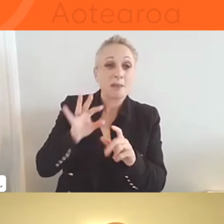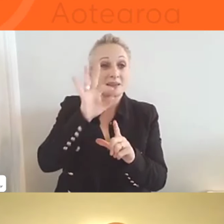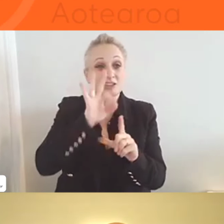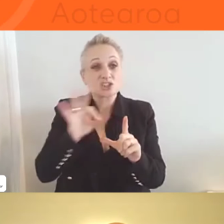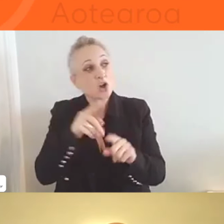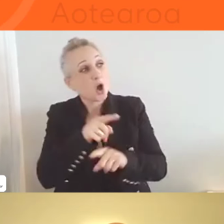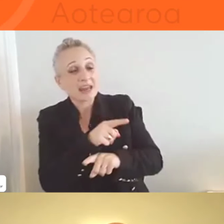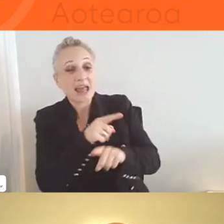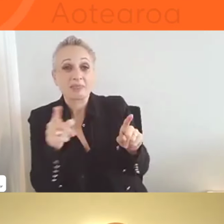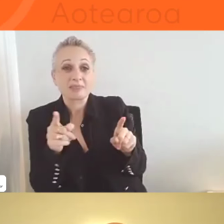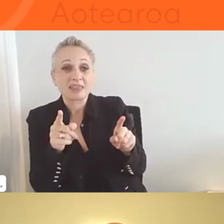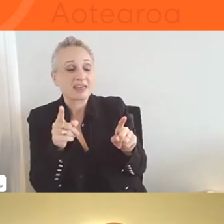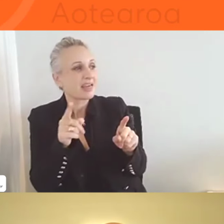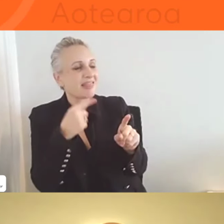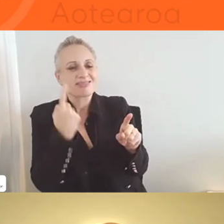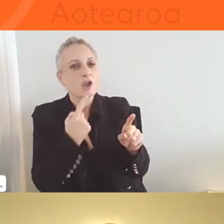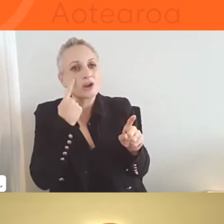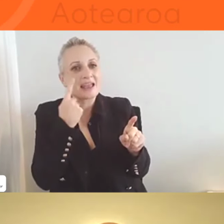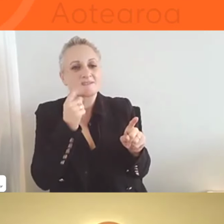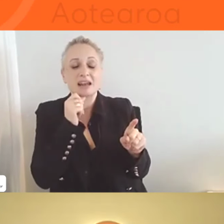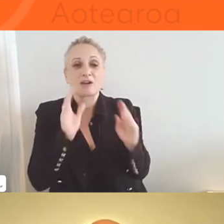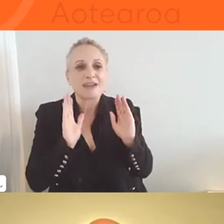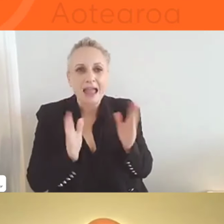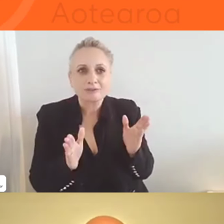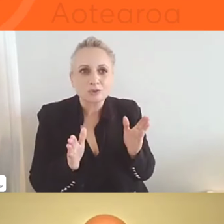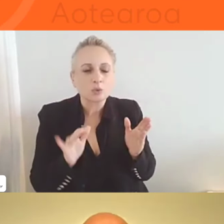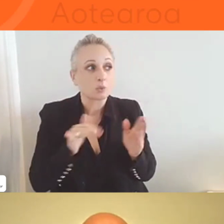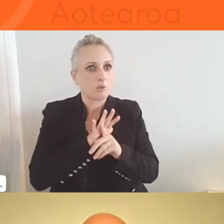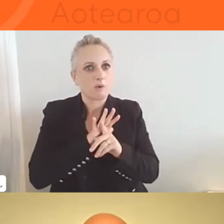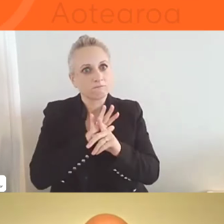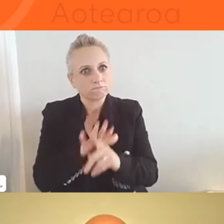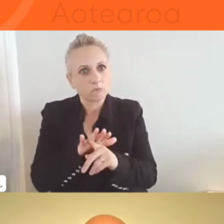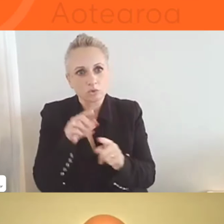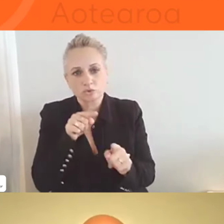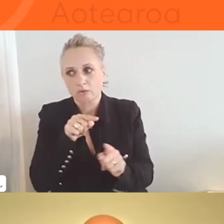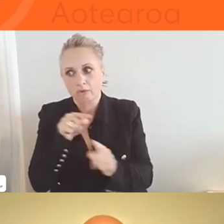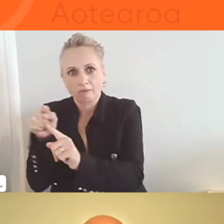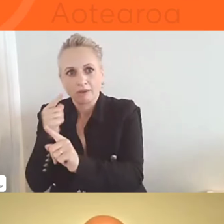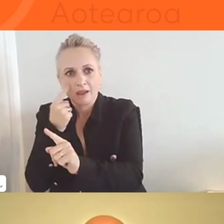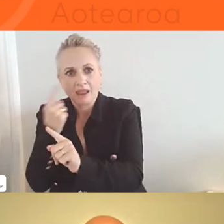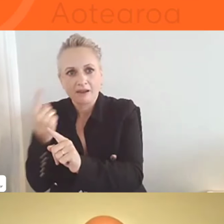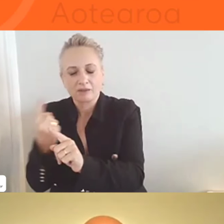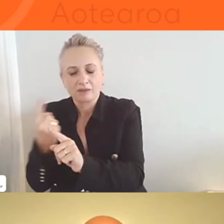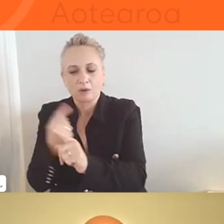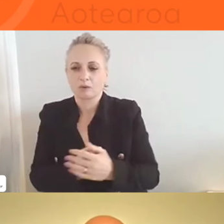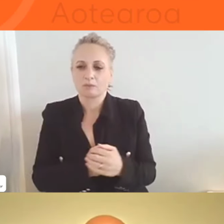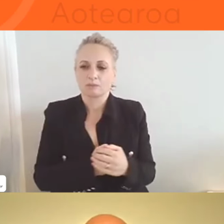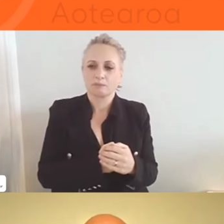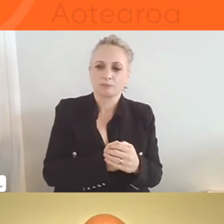they need to or are forced to. And on the back of that, I'd like